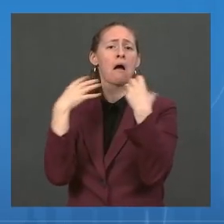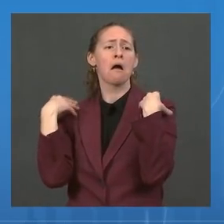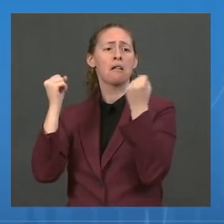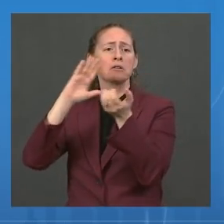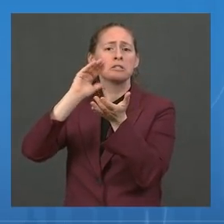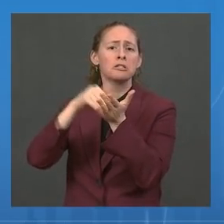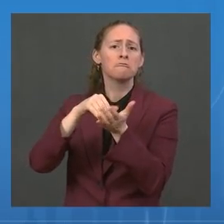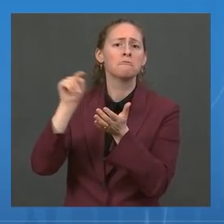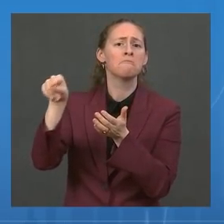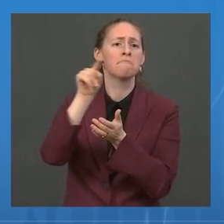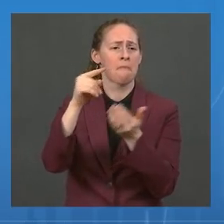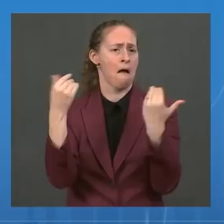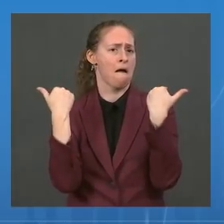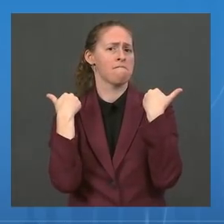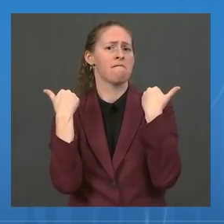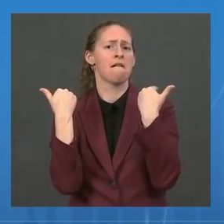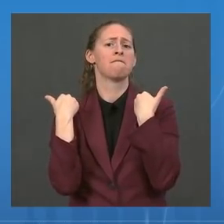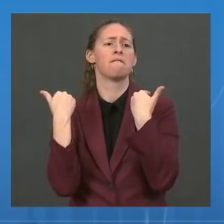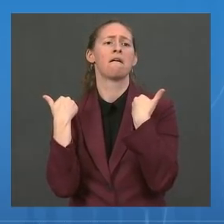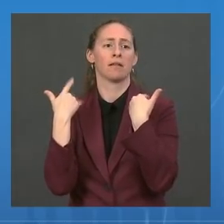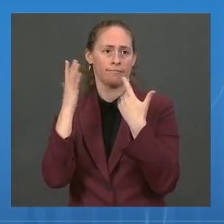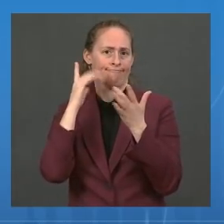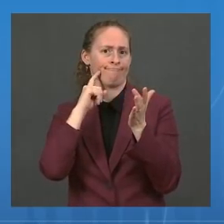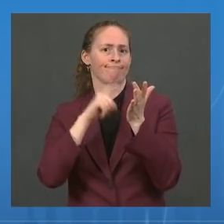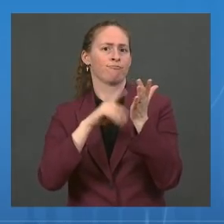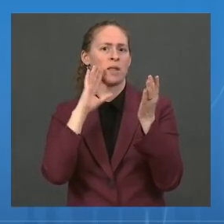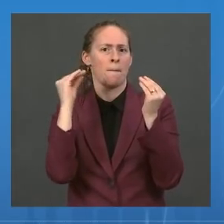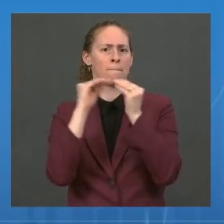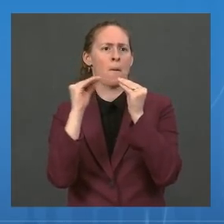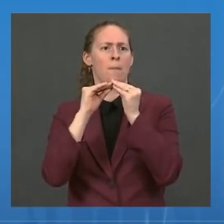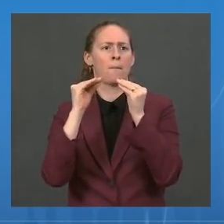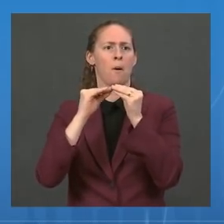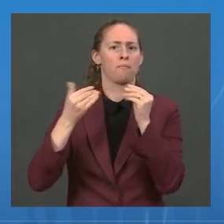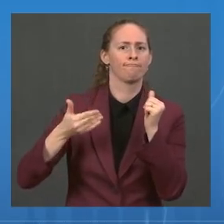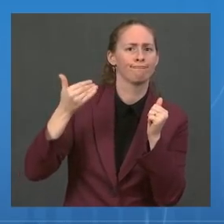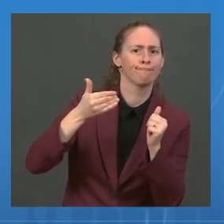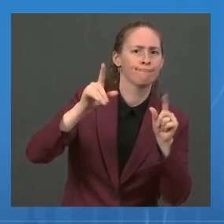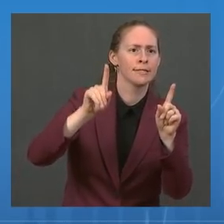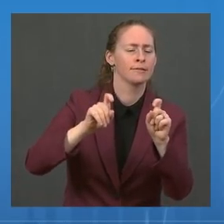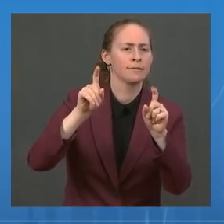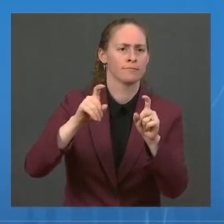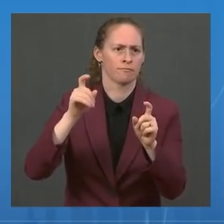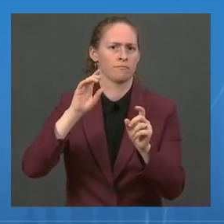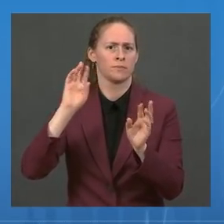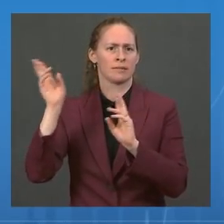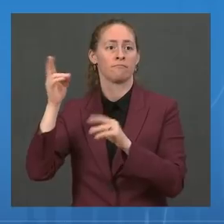And we're going to continue to increase the number of sites, as the President laid out in his six-point plan, by thousands.